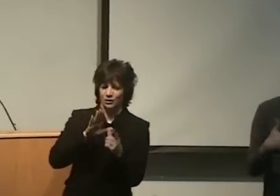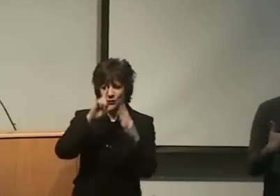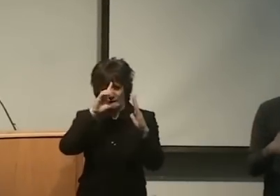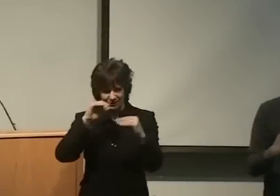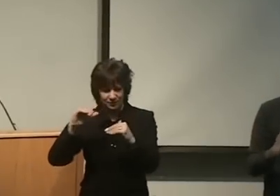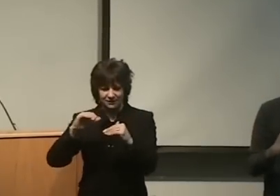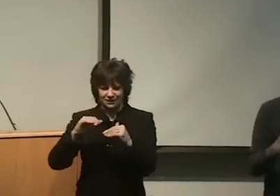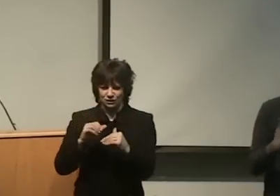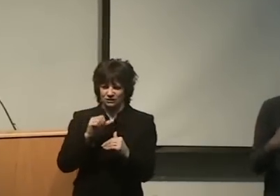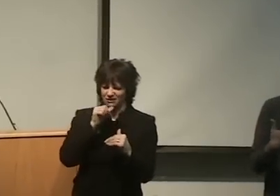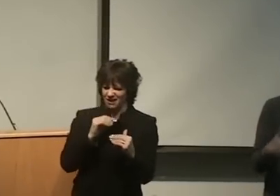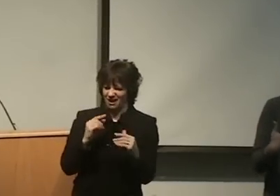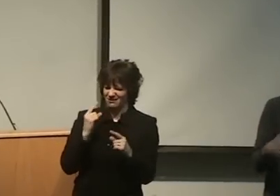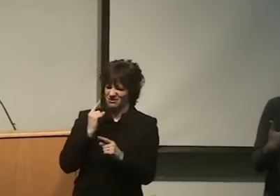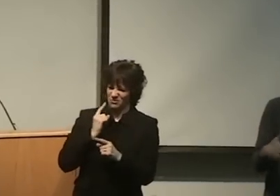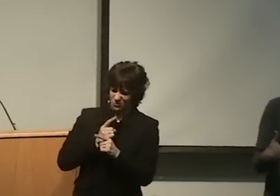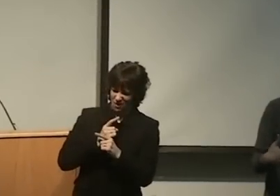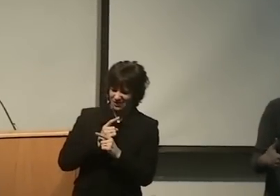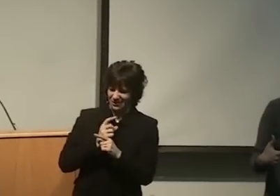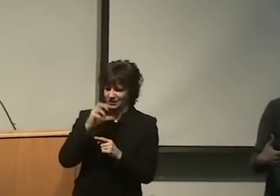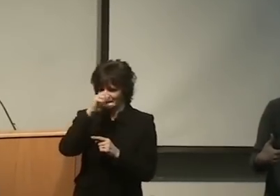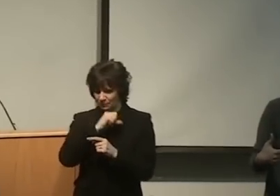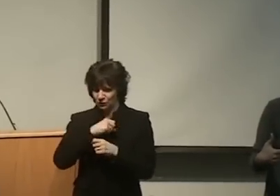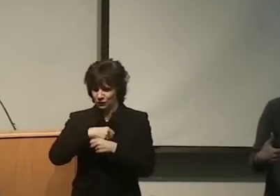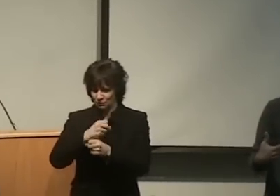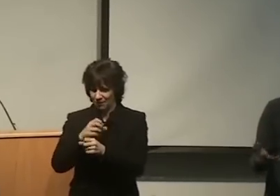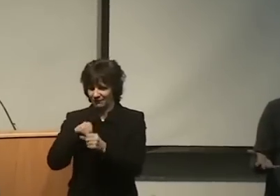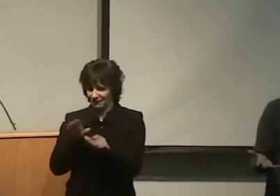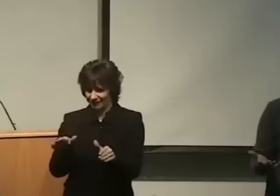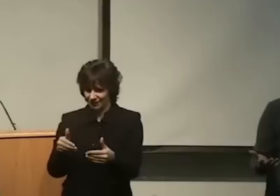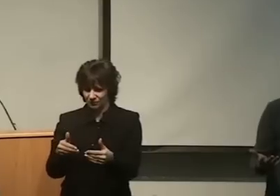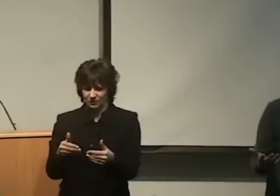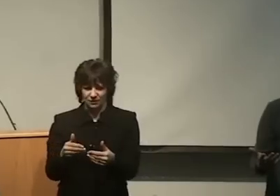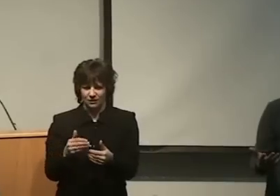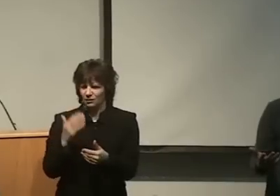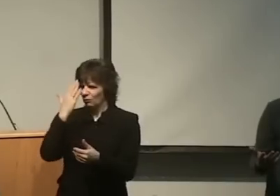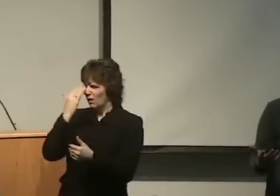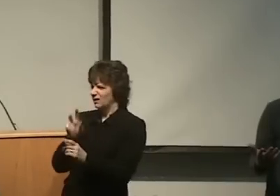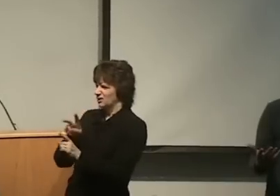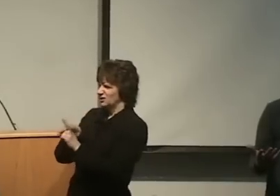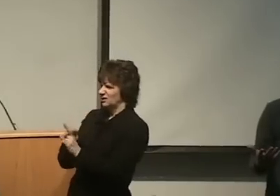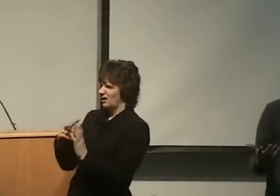assumptions to make. Why did you assign the reading? Oh, there's three chapters?